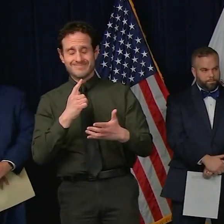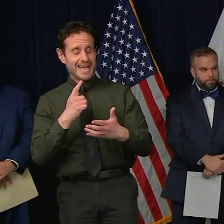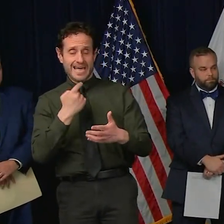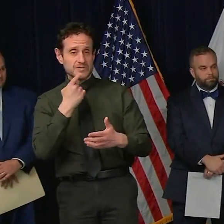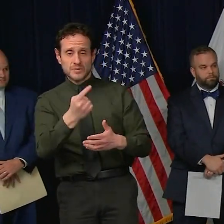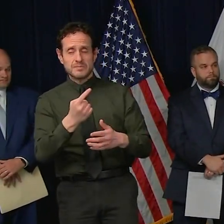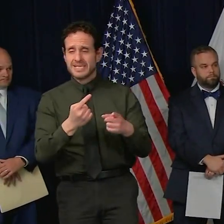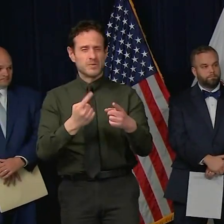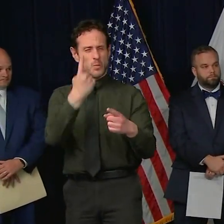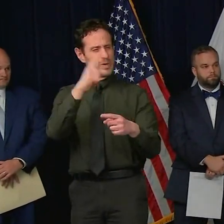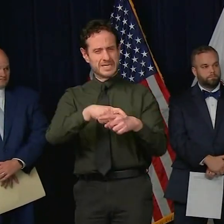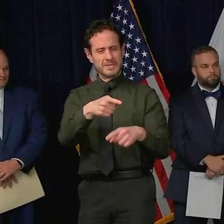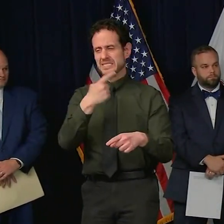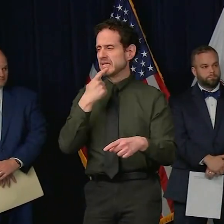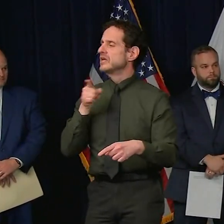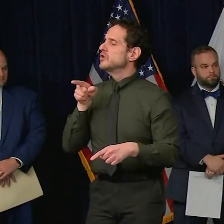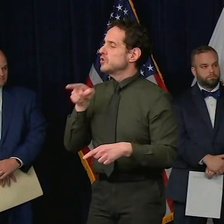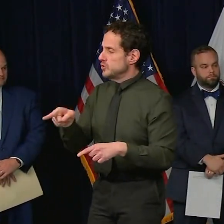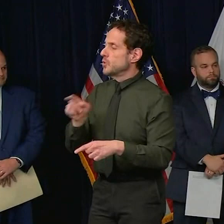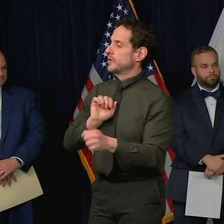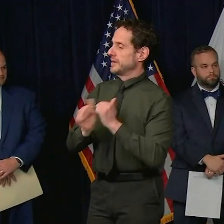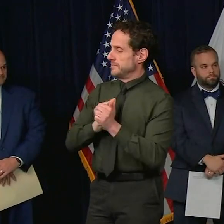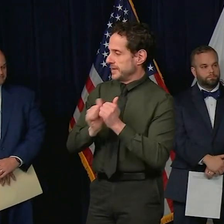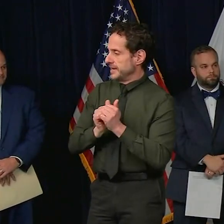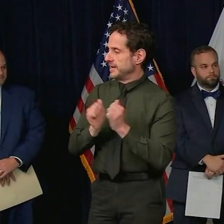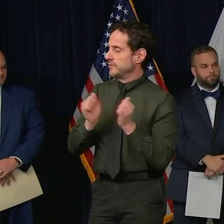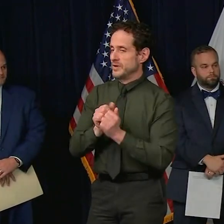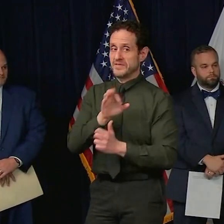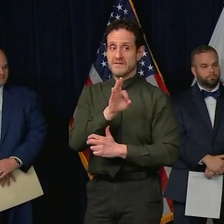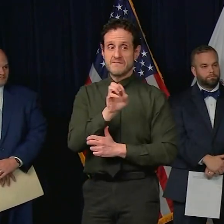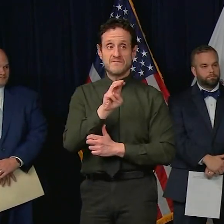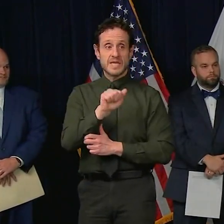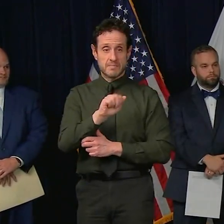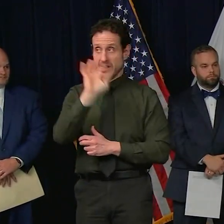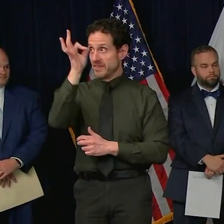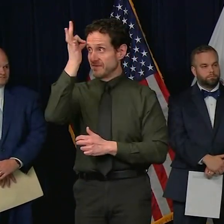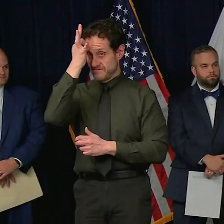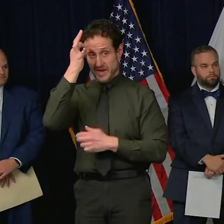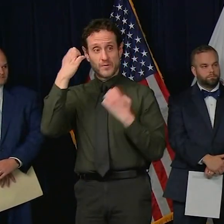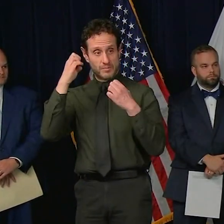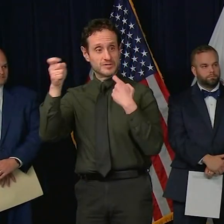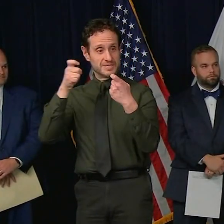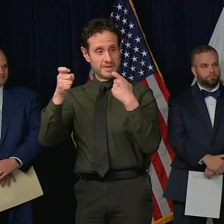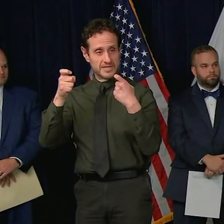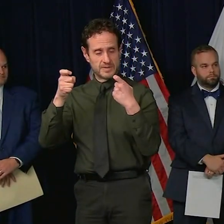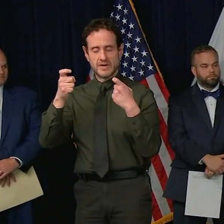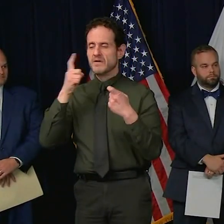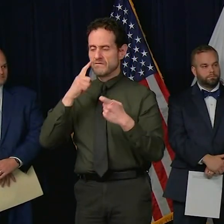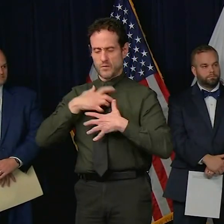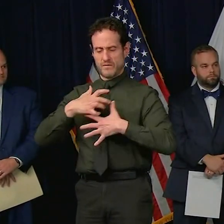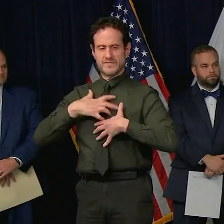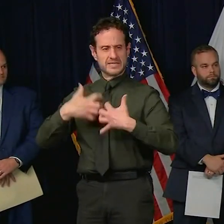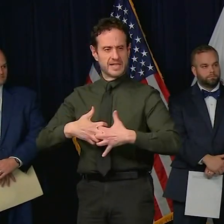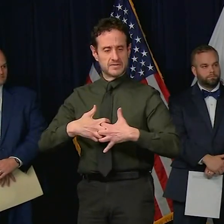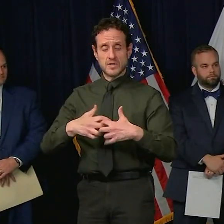COMPANIES. IN ONE CASE, THEY TOLD ME I